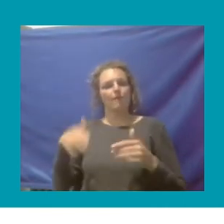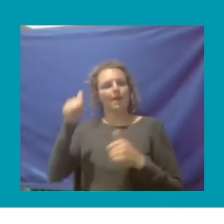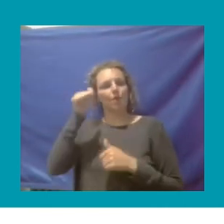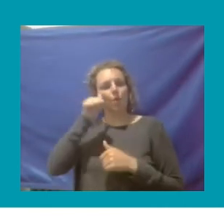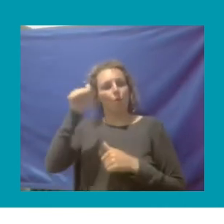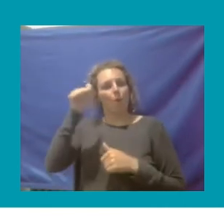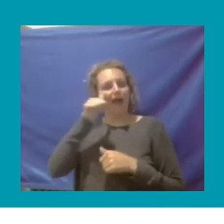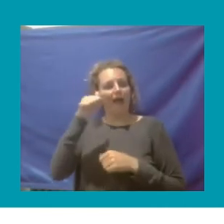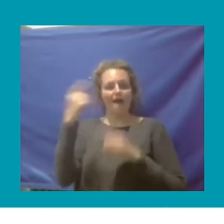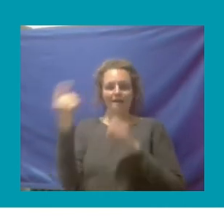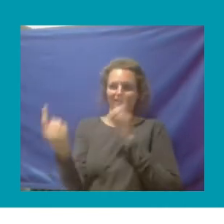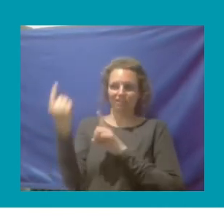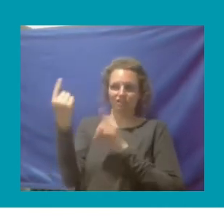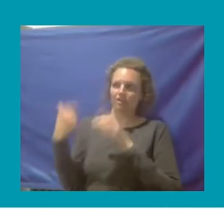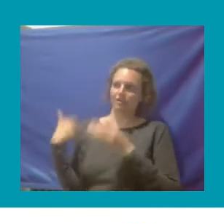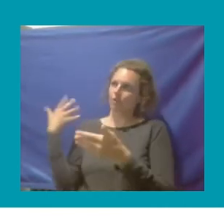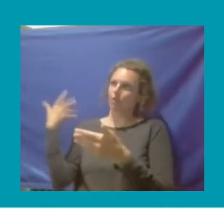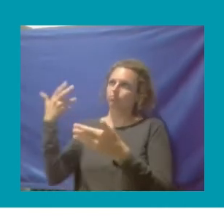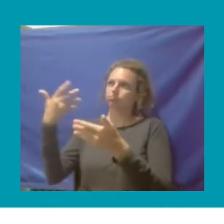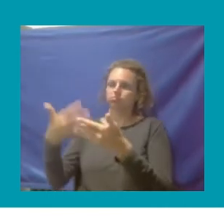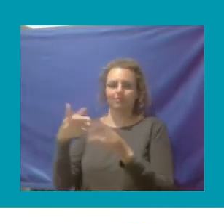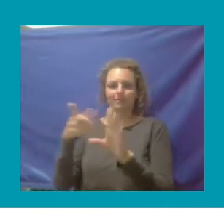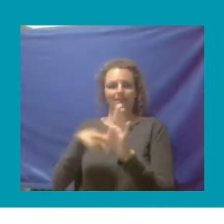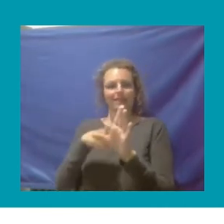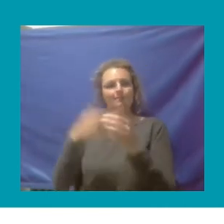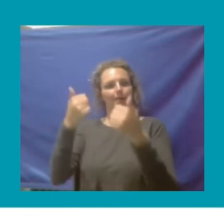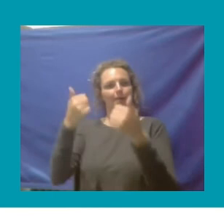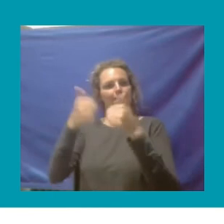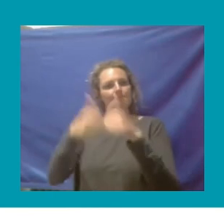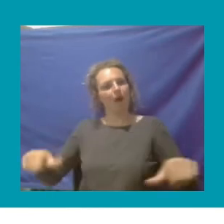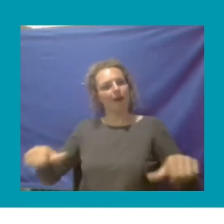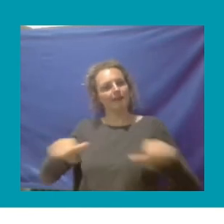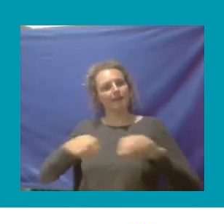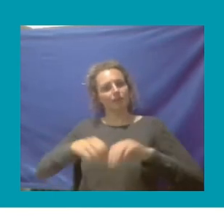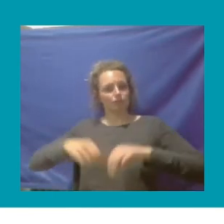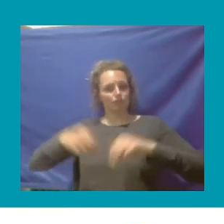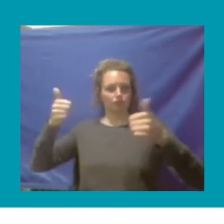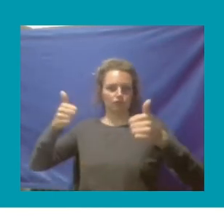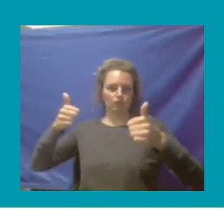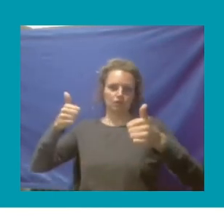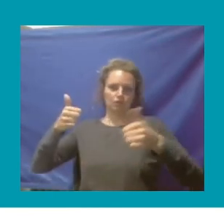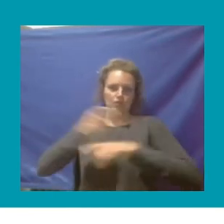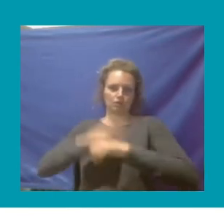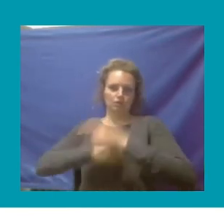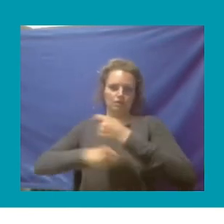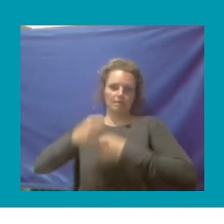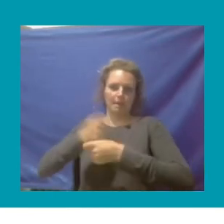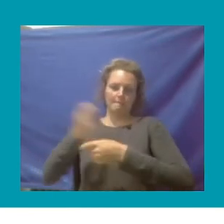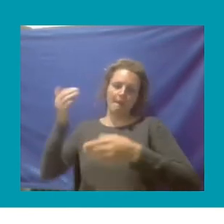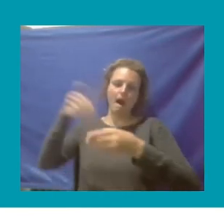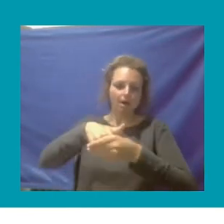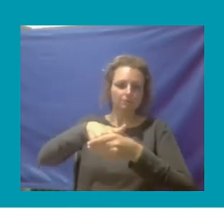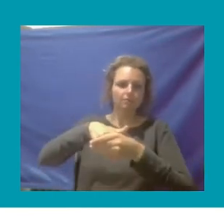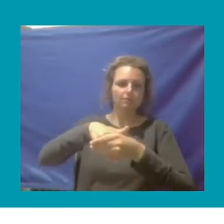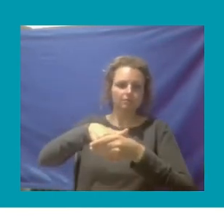many years, but it's finally good to to become part of the. As I said earlier, Evenbreak ecosystem and I